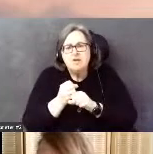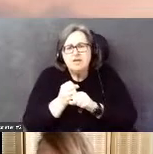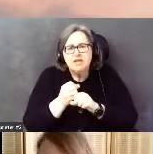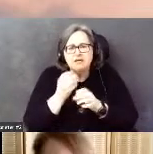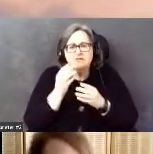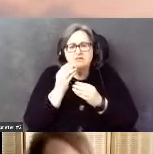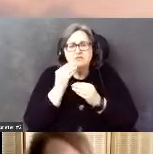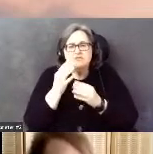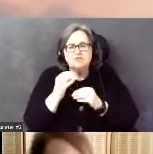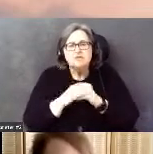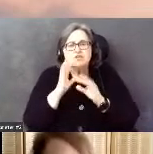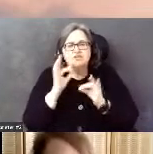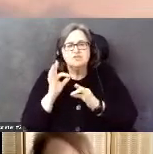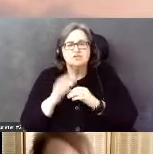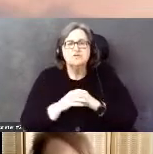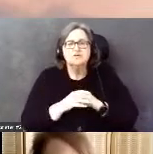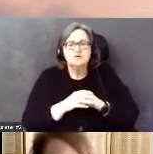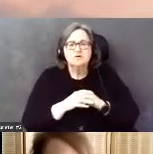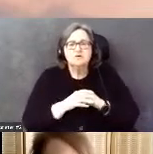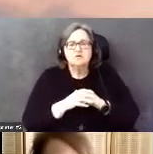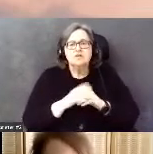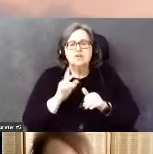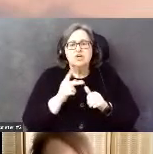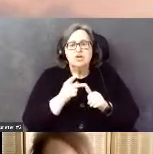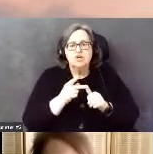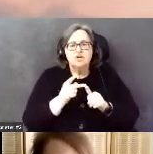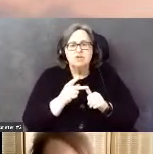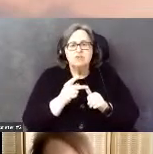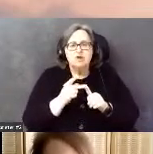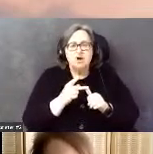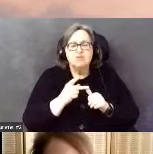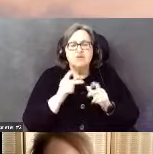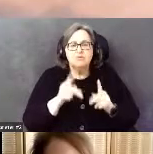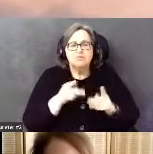not have a person go further. A primary person is going to be your prosecutors office. And